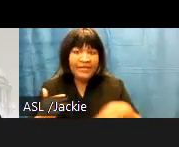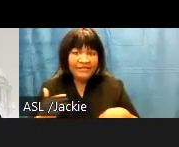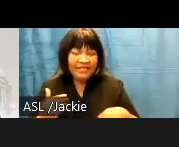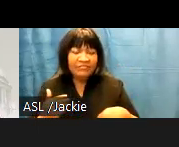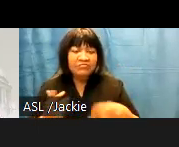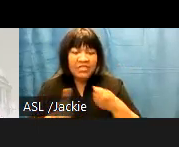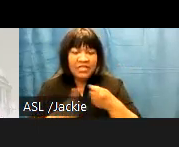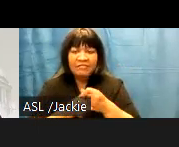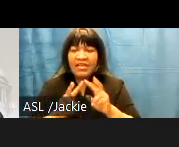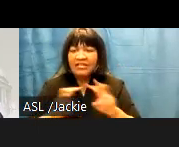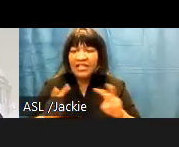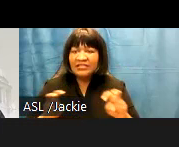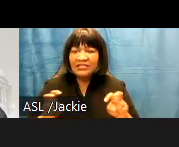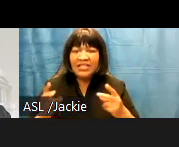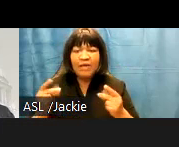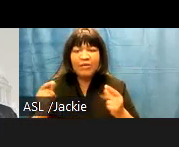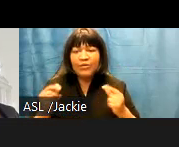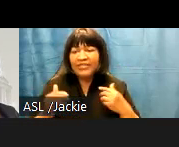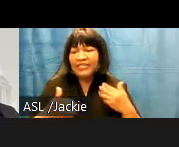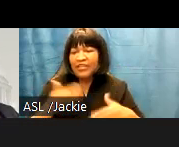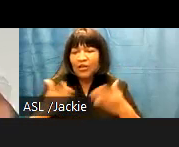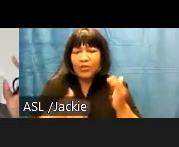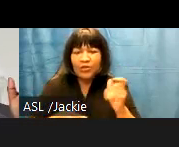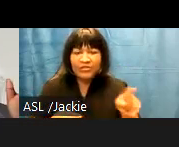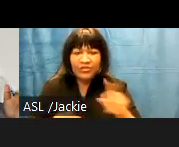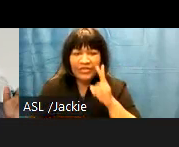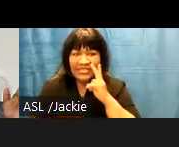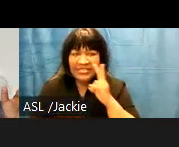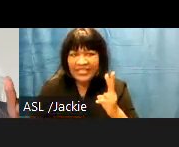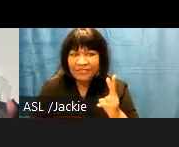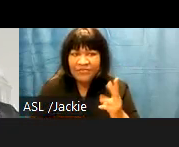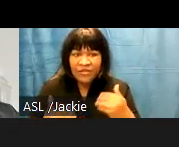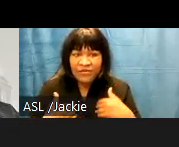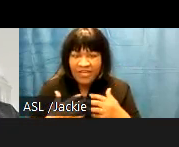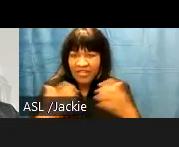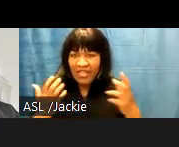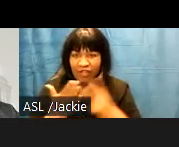I will quickly go through them so you can see. So we have a lot of programs from Commerce,